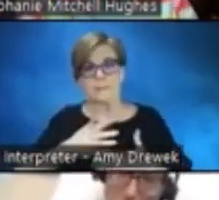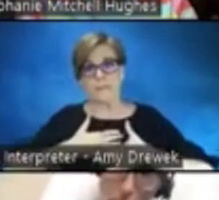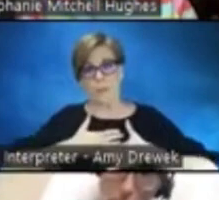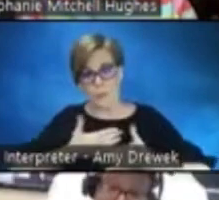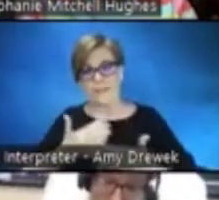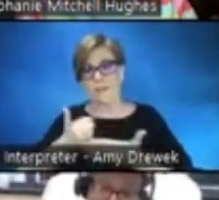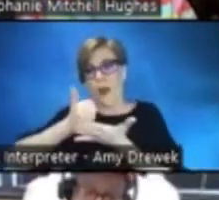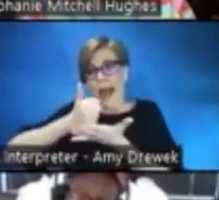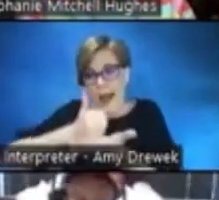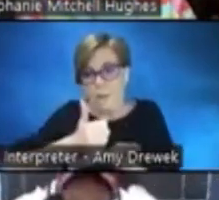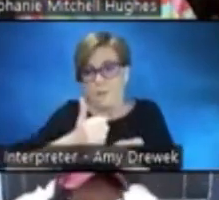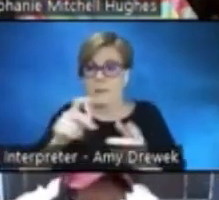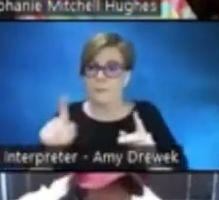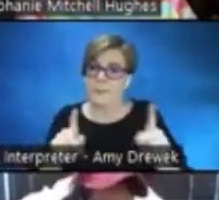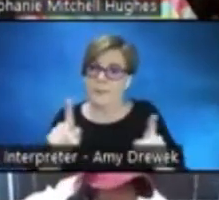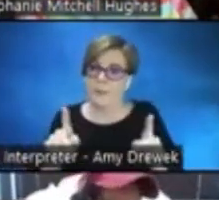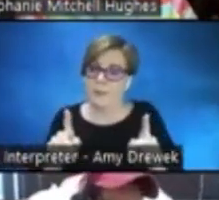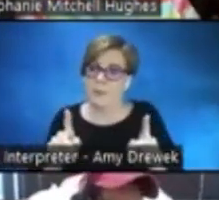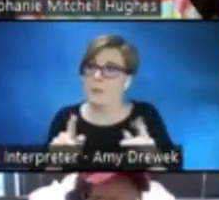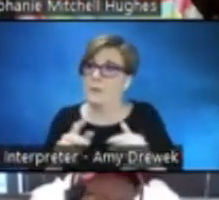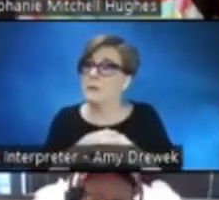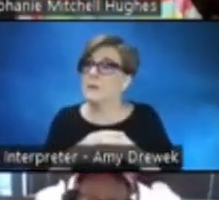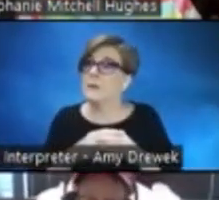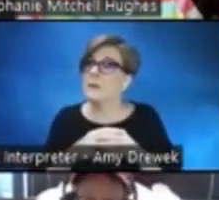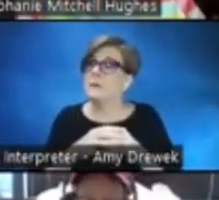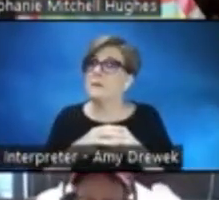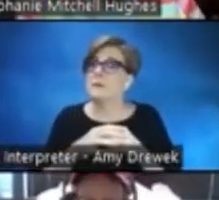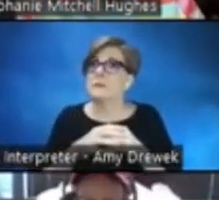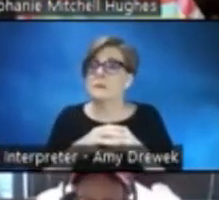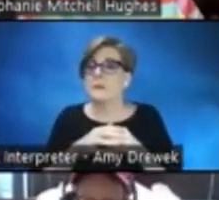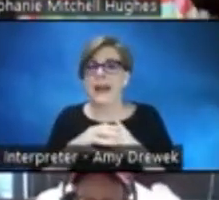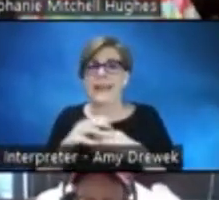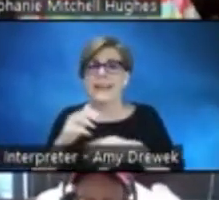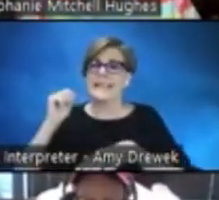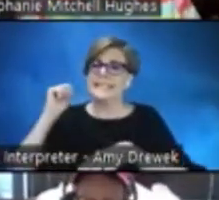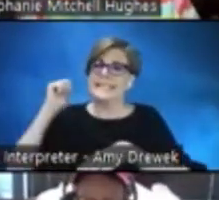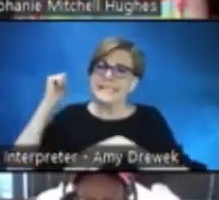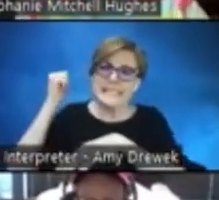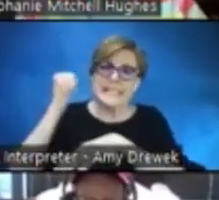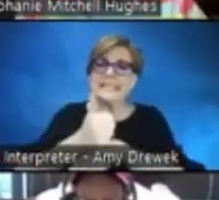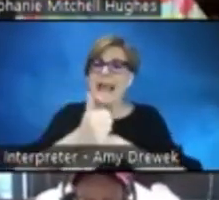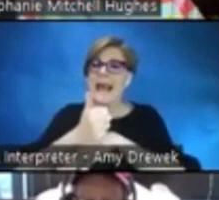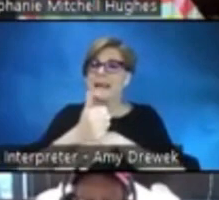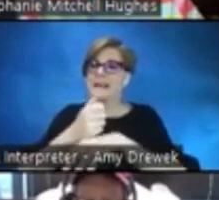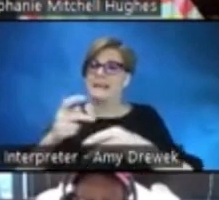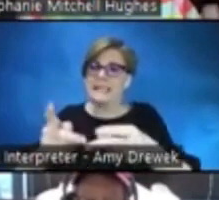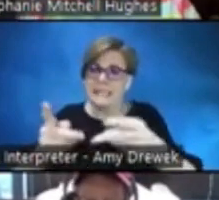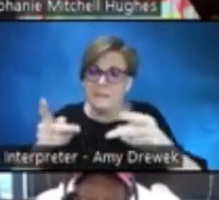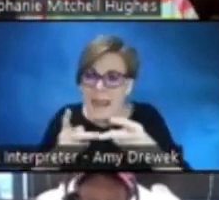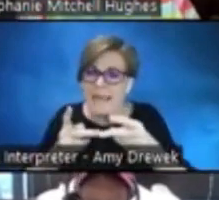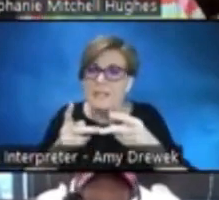SET THE STAGE, BUILD THE RAMP, CREATE THE BATHROOM, THE